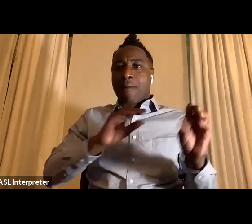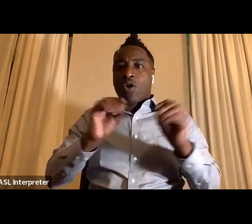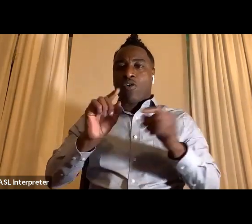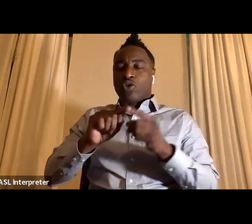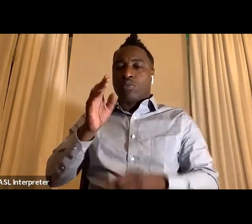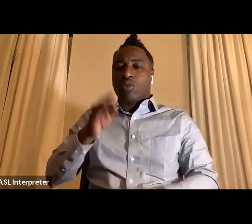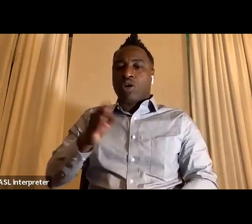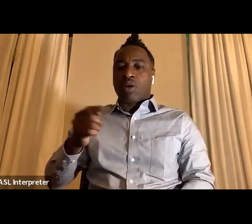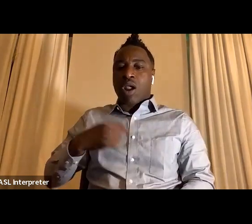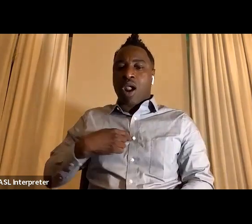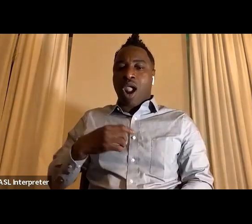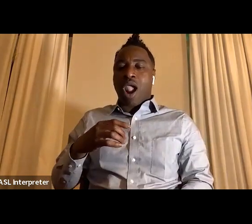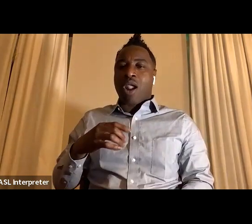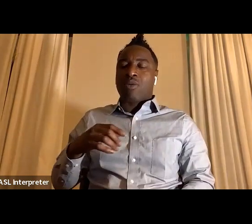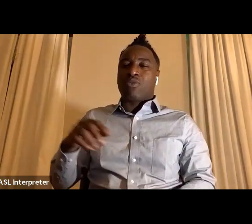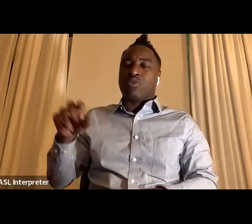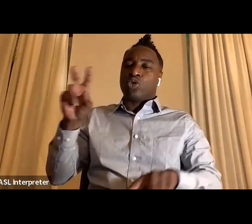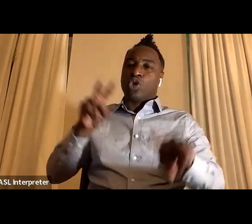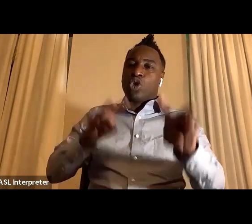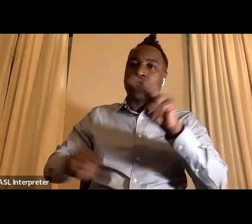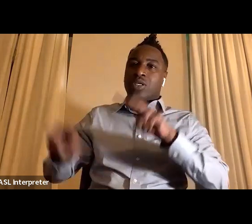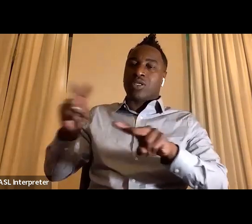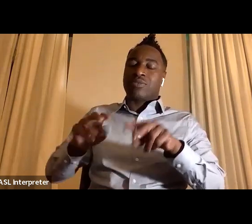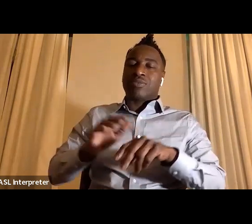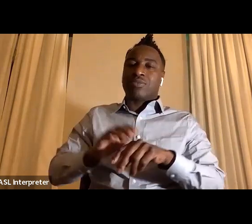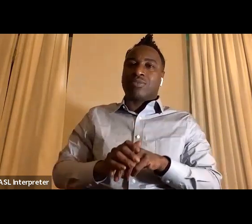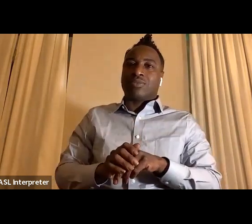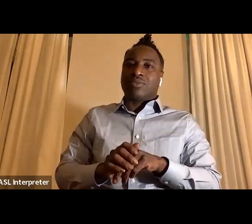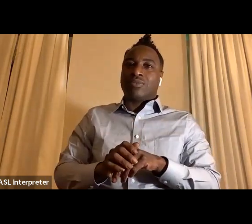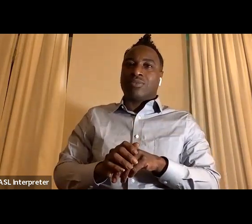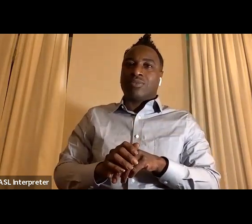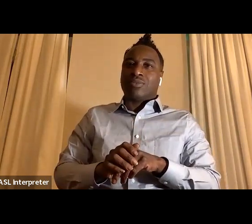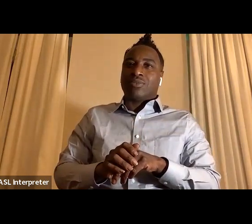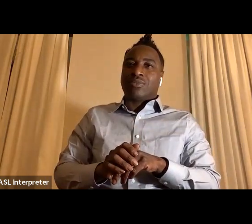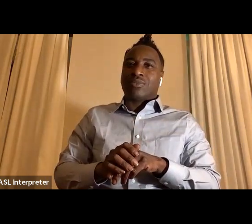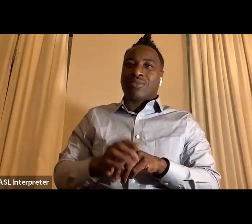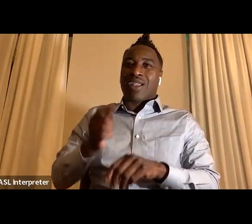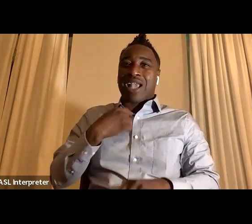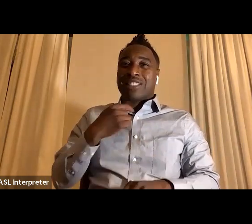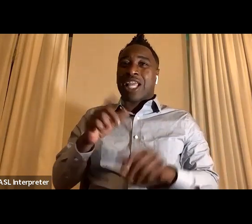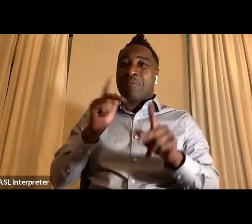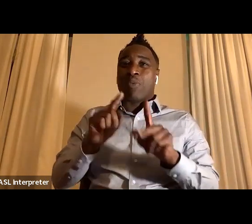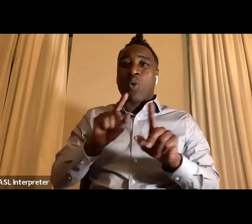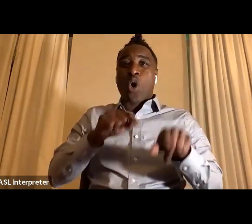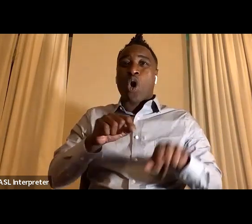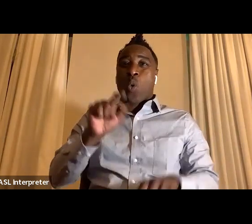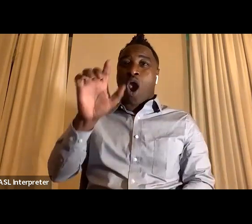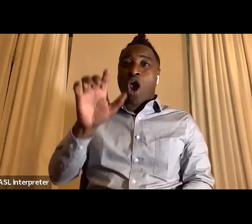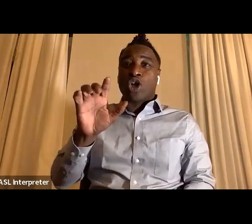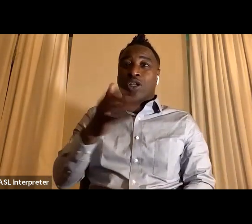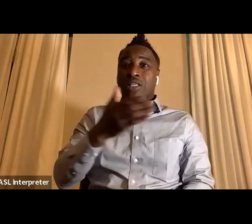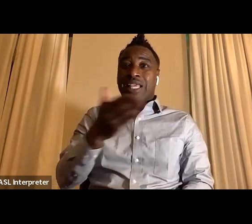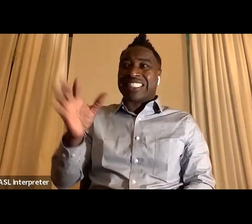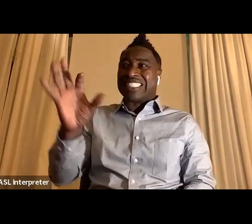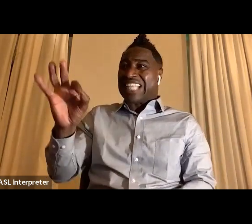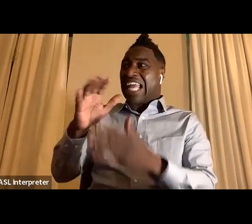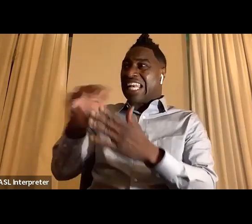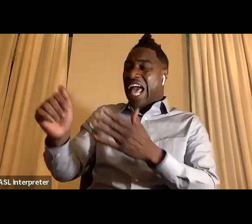you know, I never did it in Baltimore because was like, what in the world? The people all do like 100 items. It's like $9. And I was like,